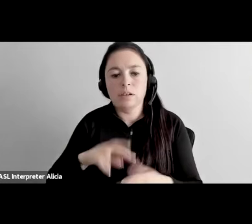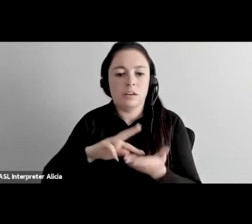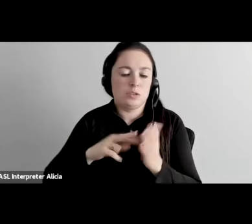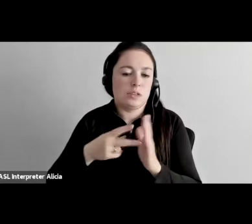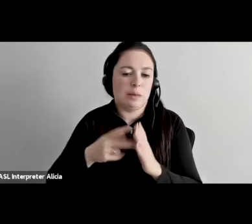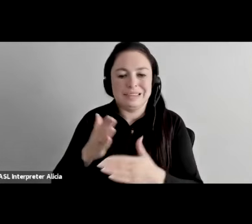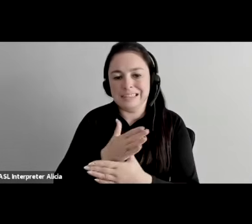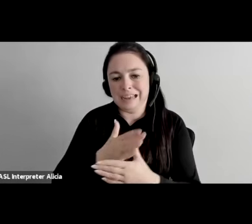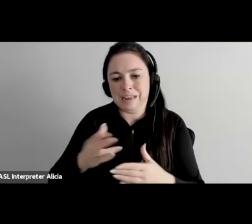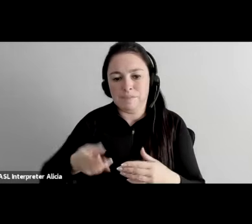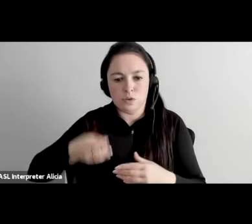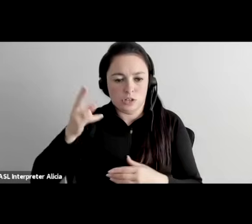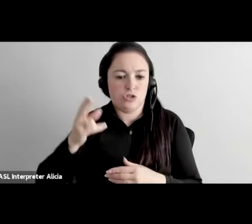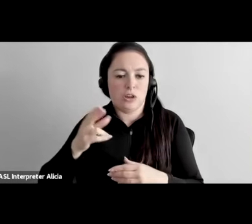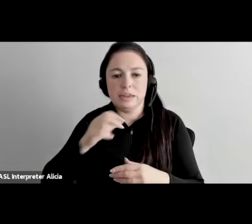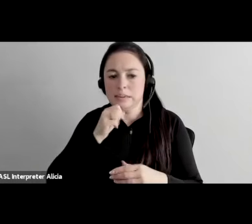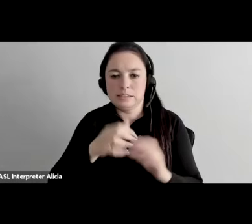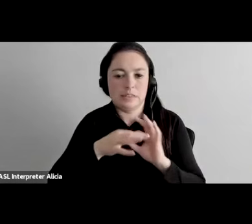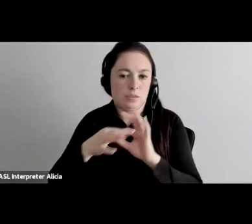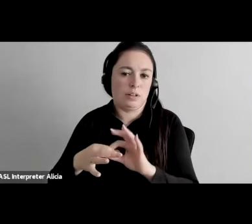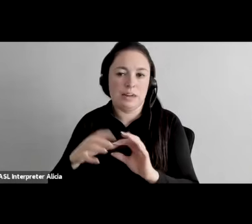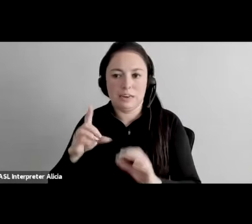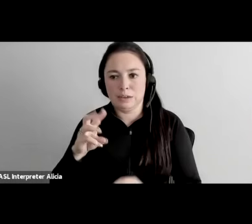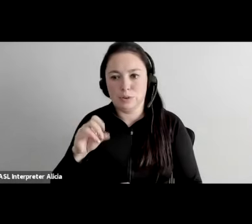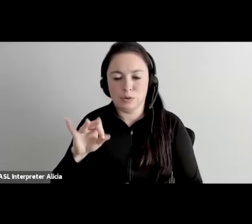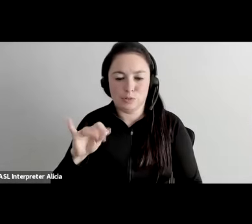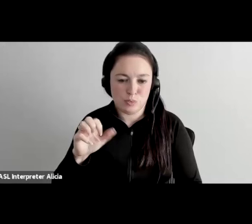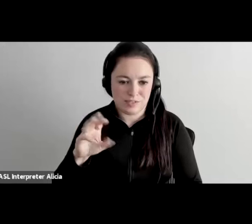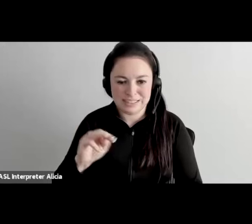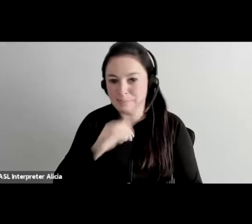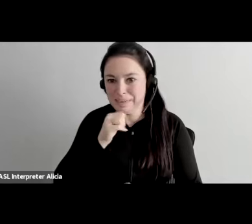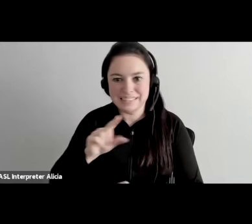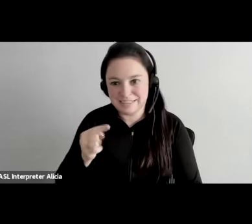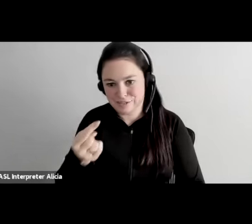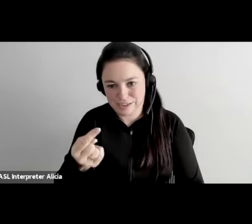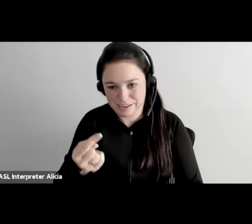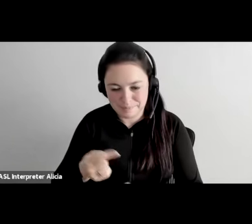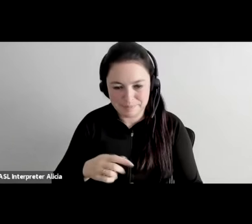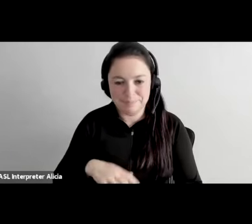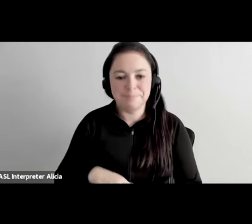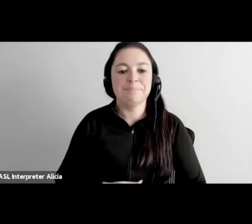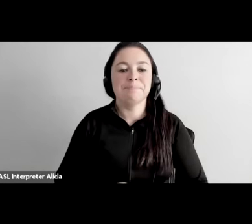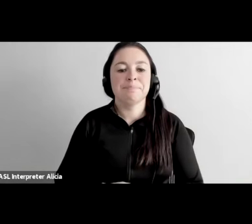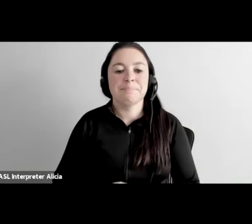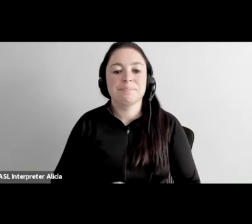It's not a jab, I promise. For folks with achondroplasia, we're disproportionate